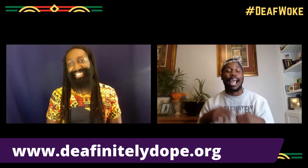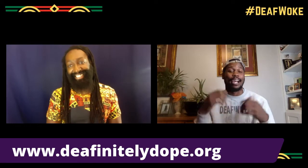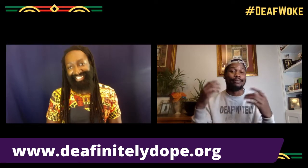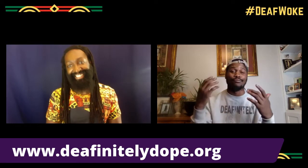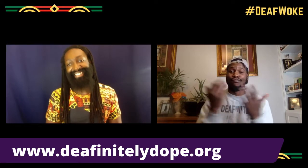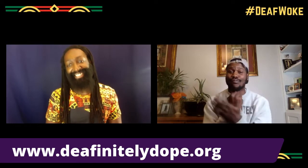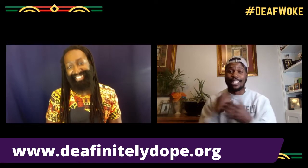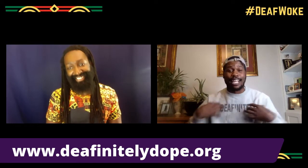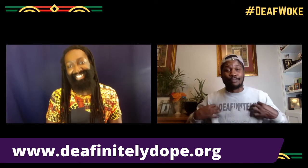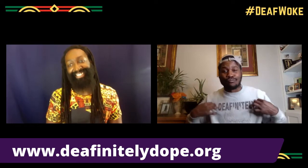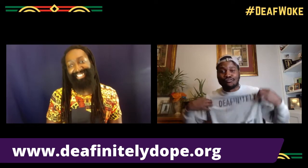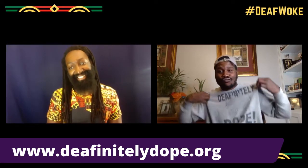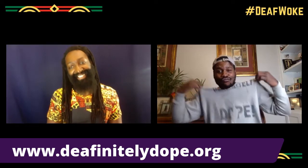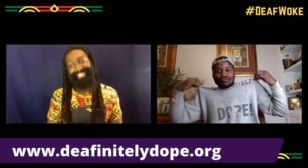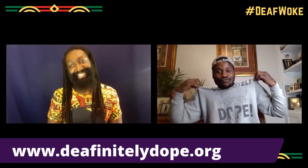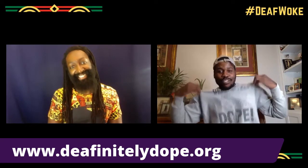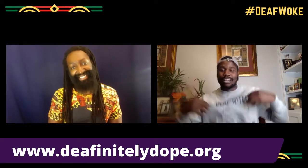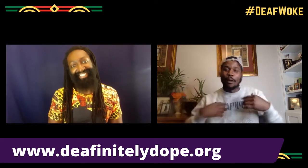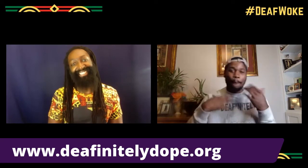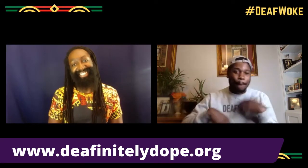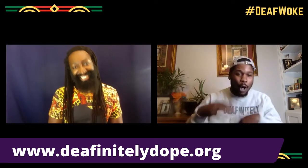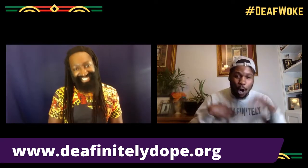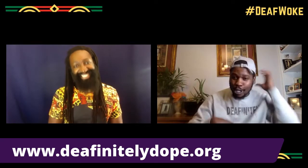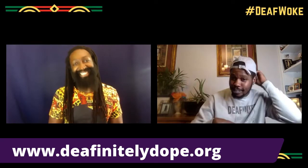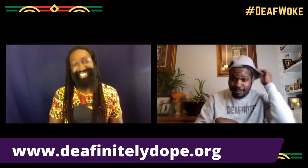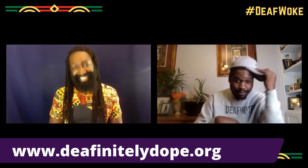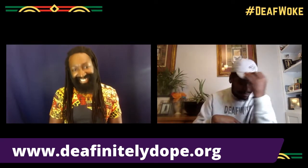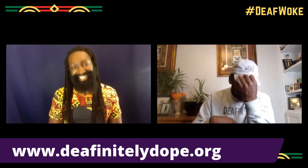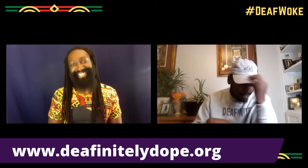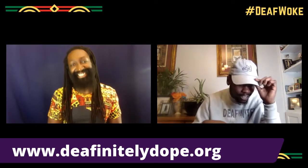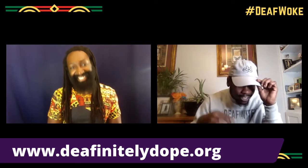You can email me. If you want to get some merchandise.